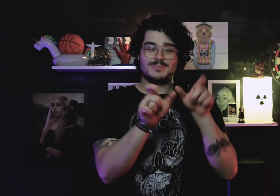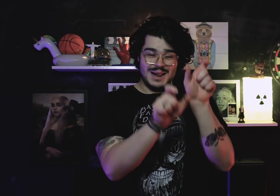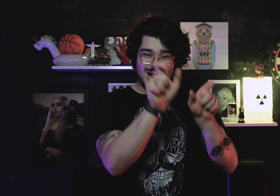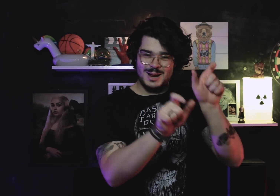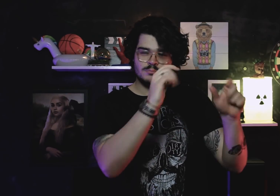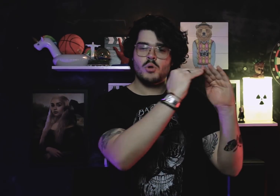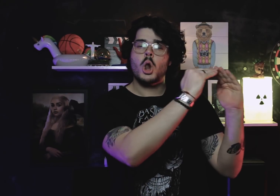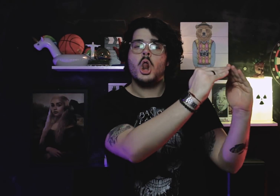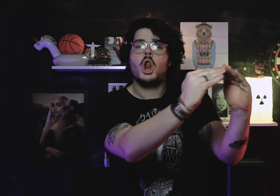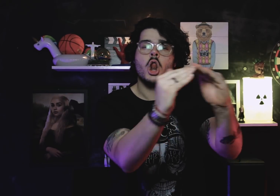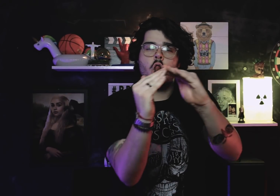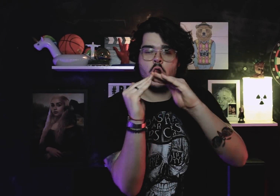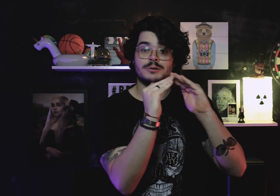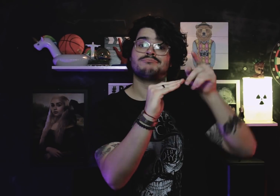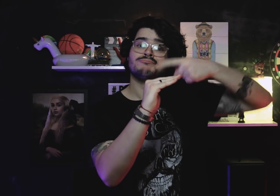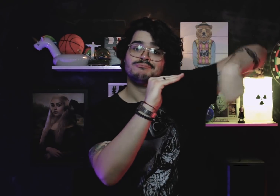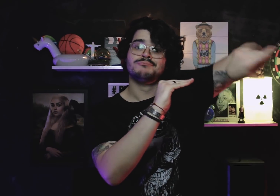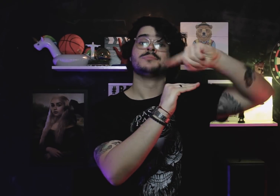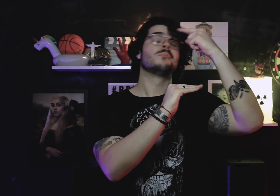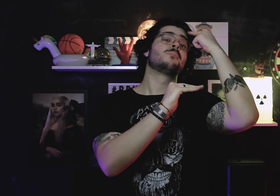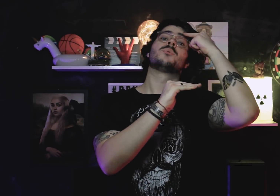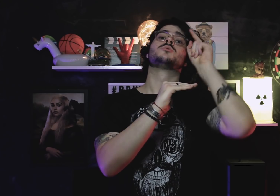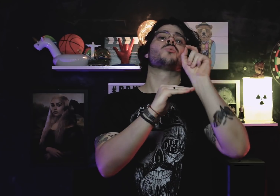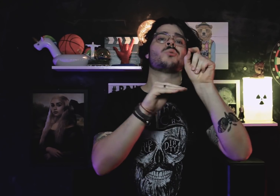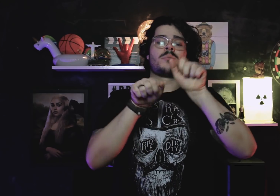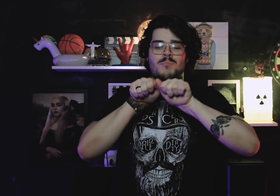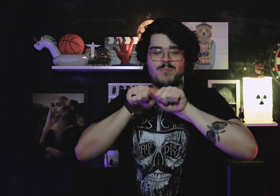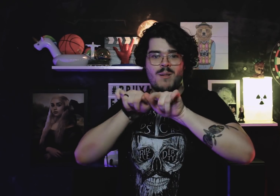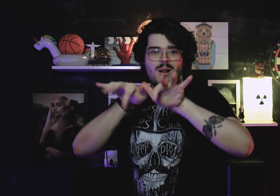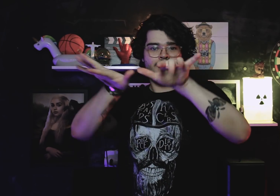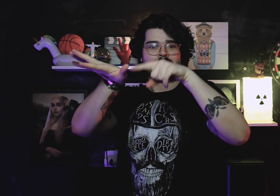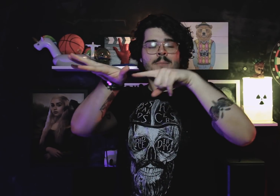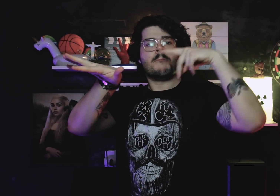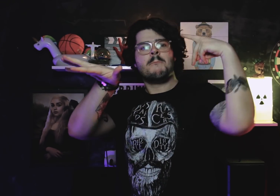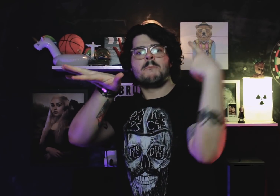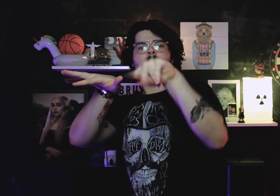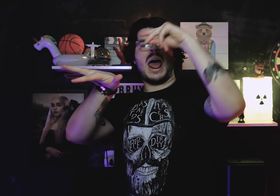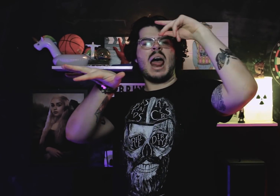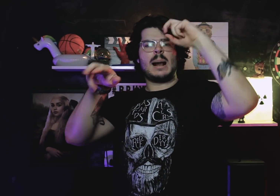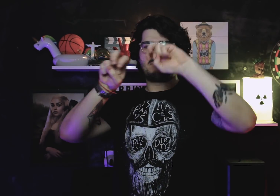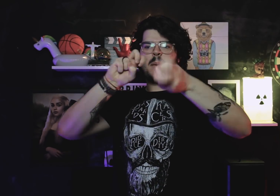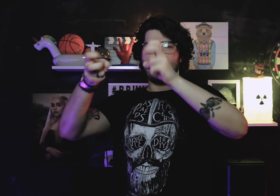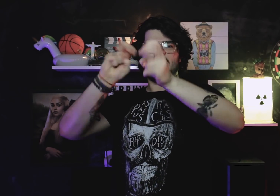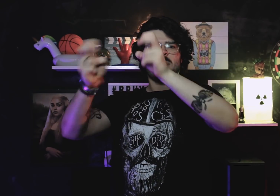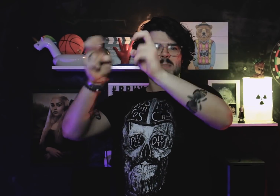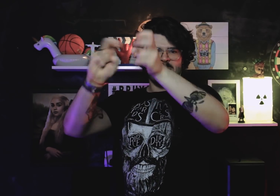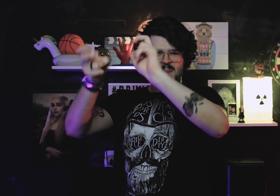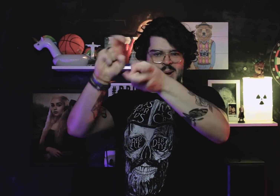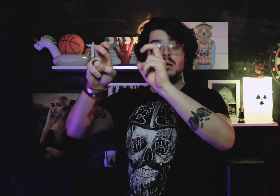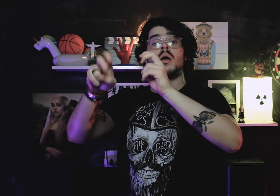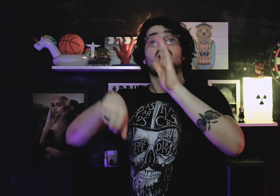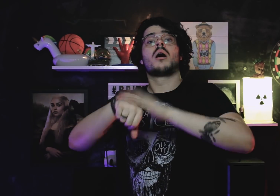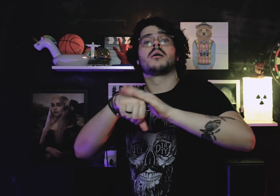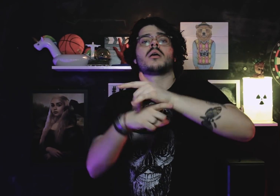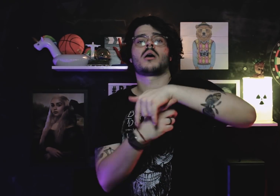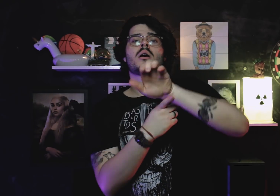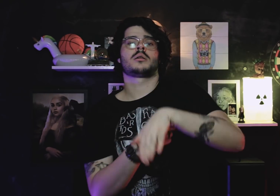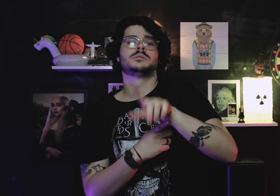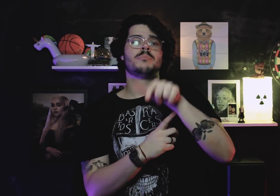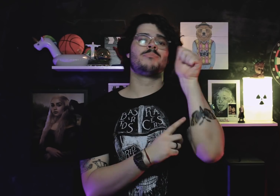Believed that these were plagues and curses caused